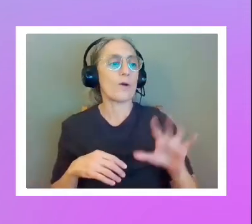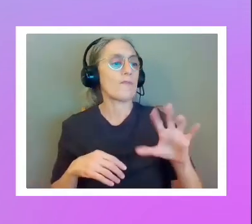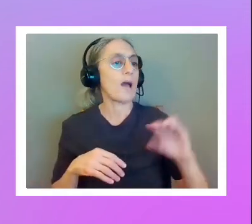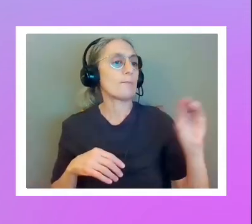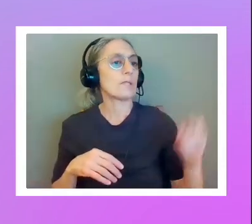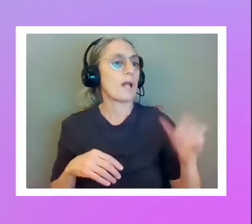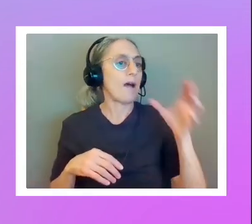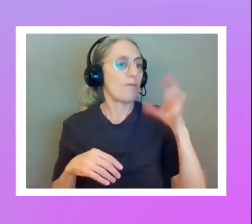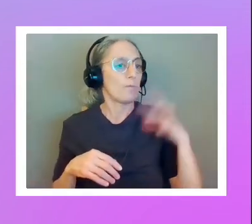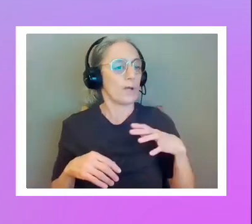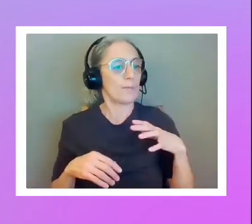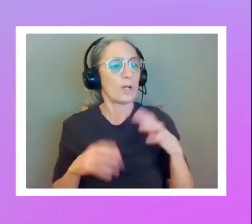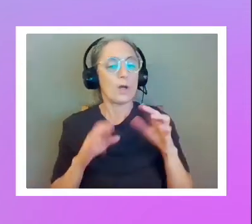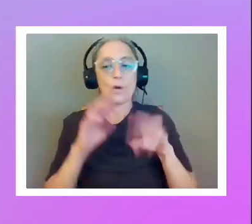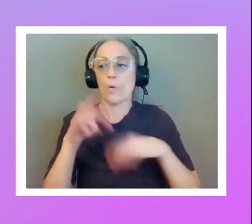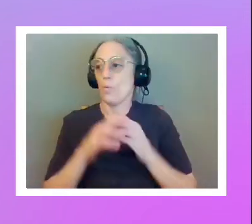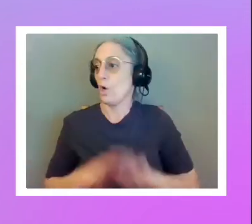with some form of colorblindness.